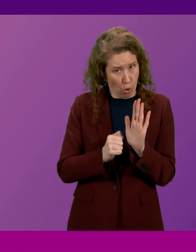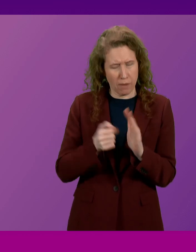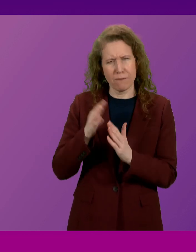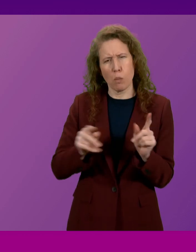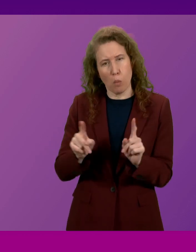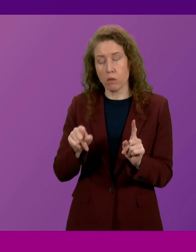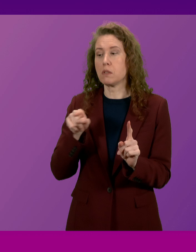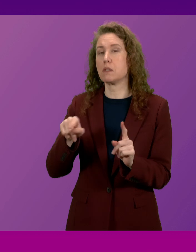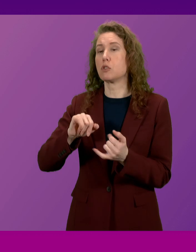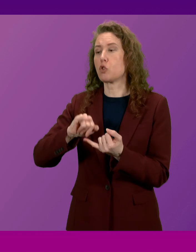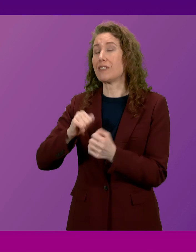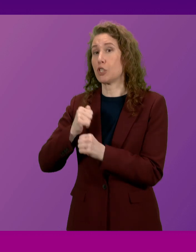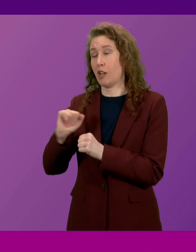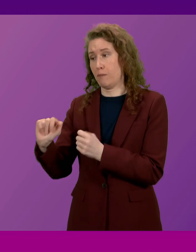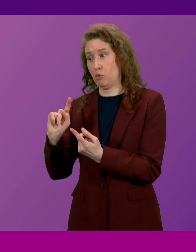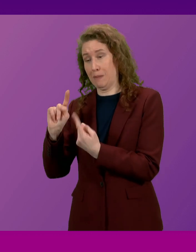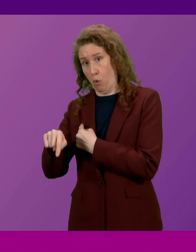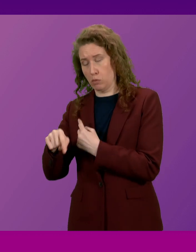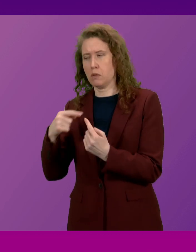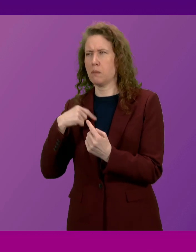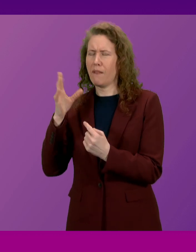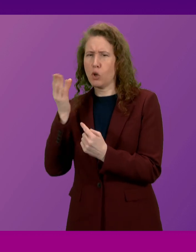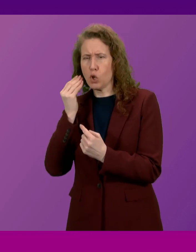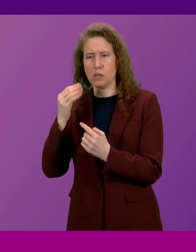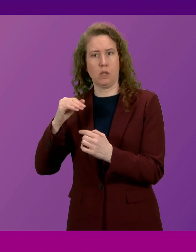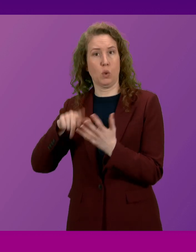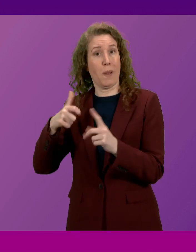the Scottish Government’s response is to reports that the United Kingdom Government has proposed